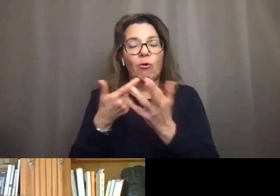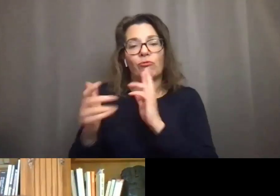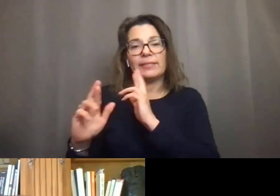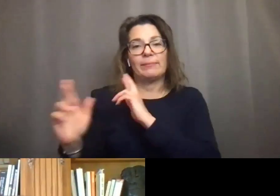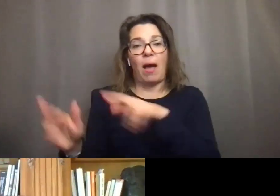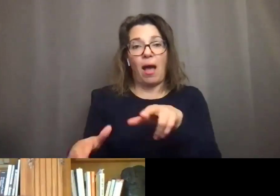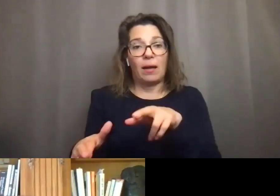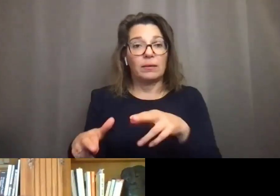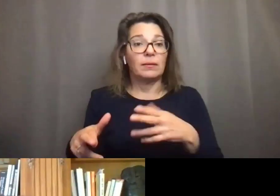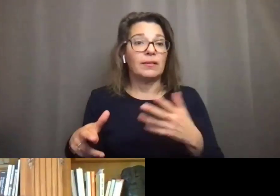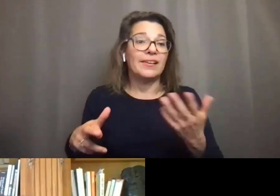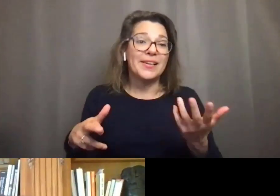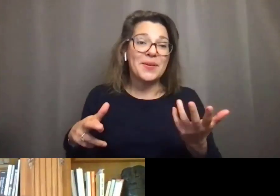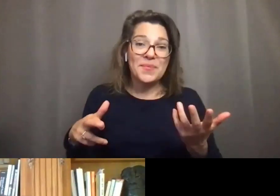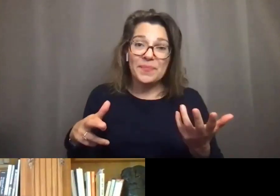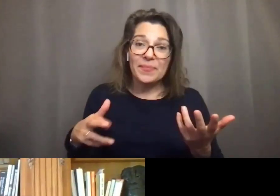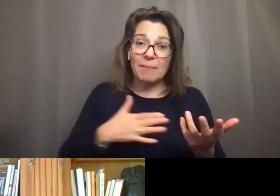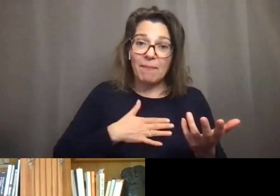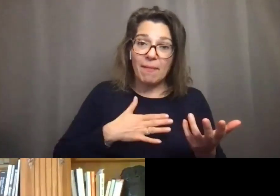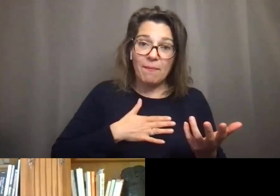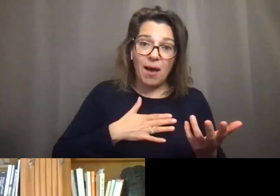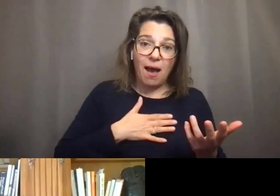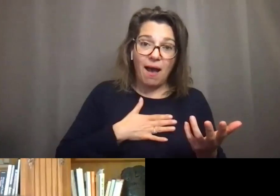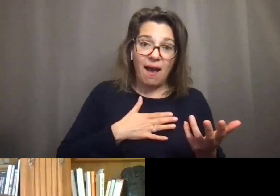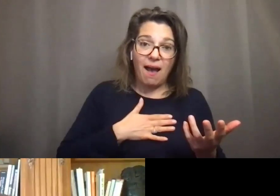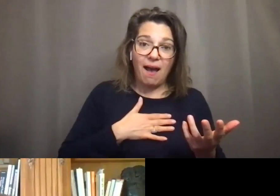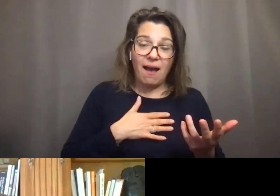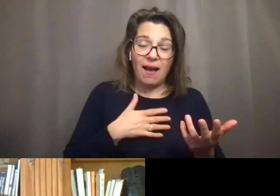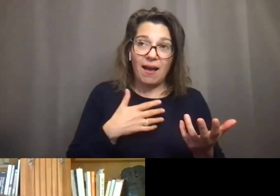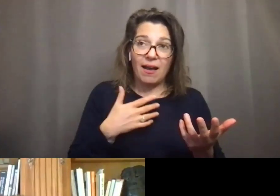We also offer clear channels of communication to the NIH,